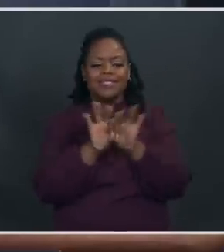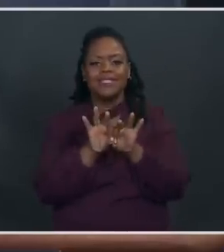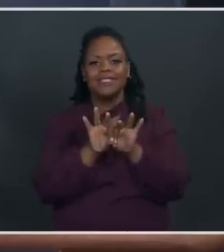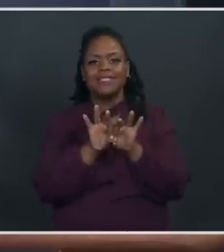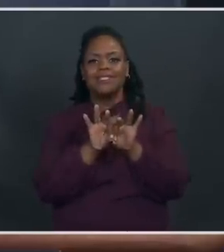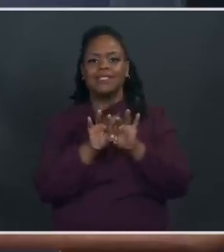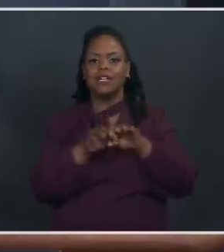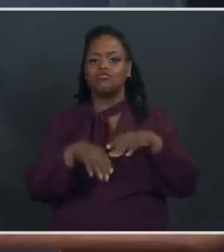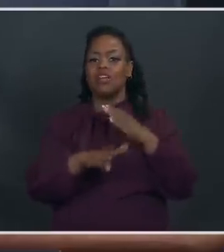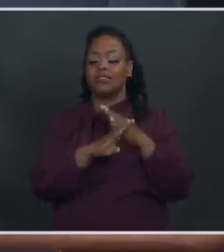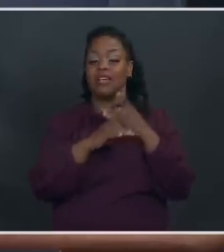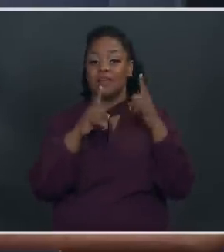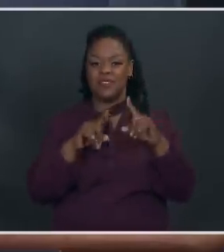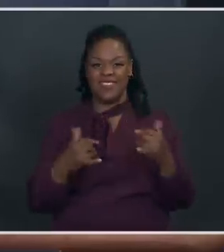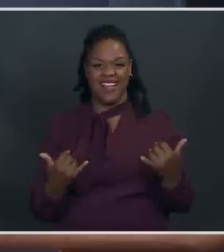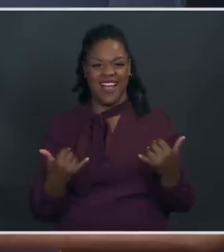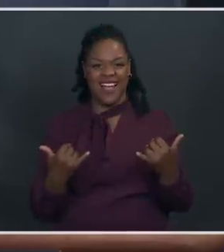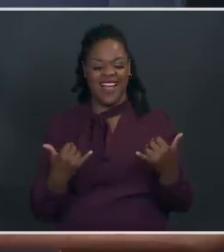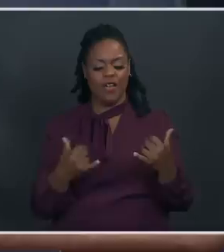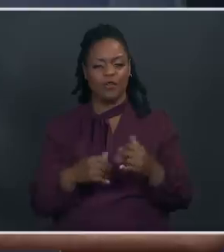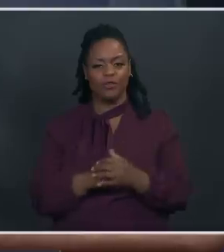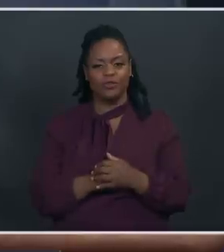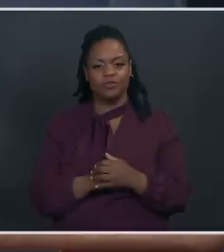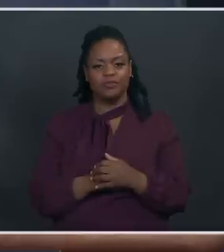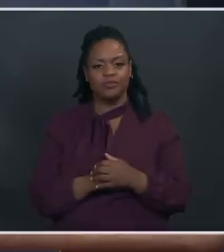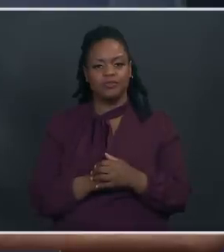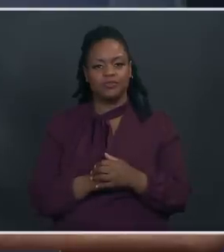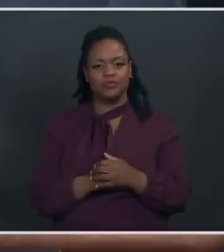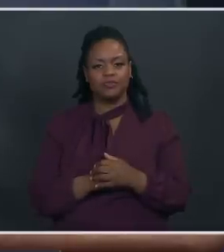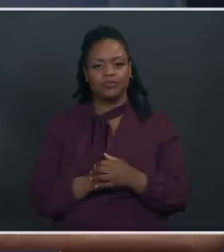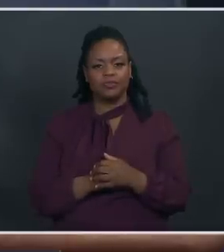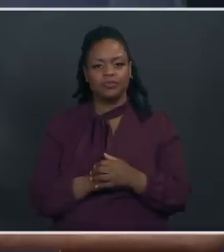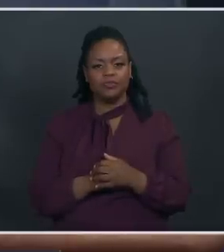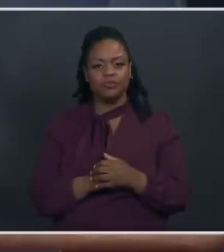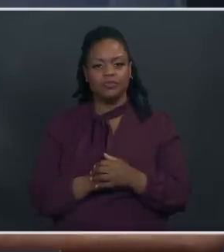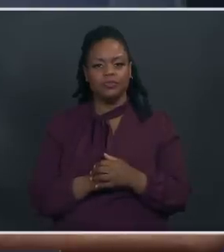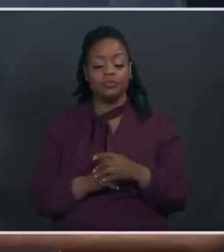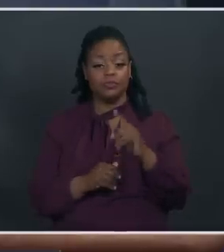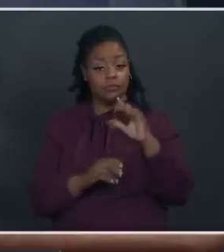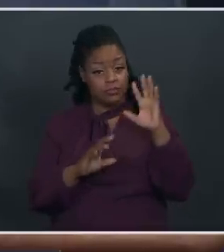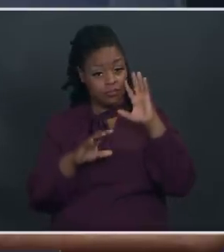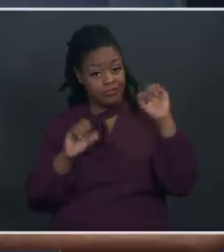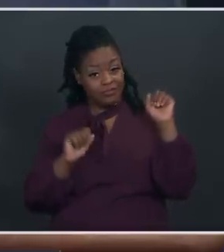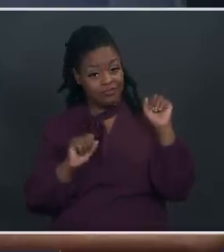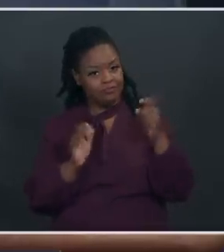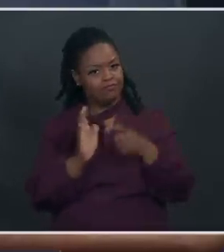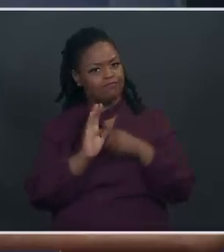that are gripping our nation all at once, and he's demanding answers that can address all four.